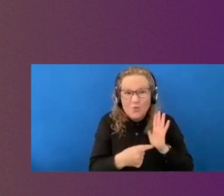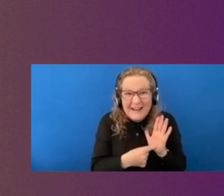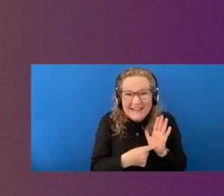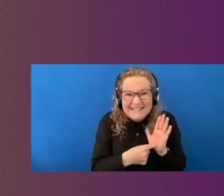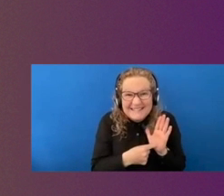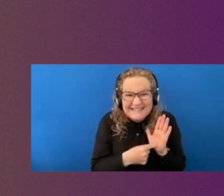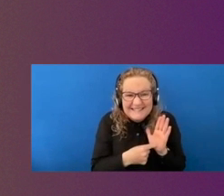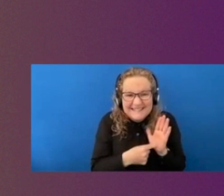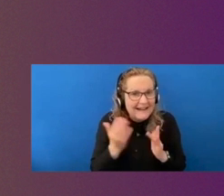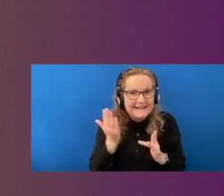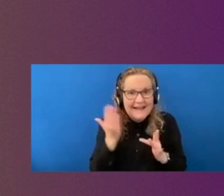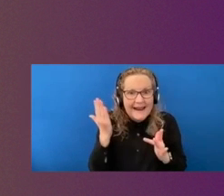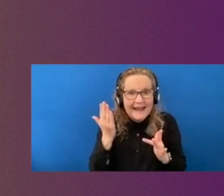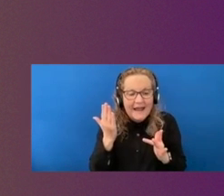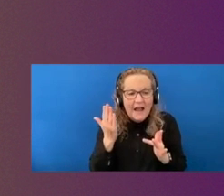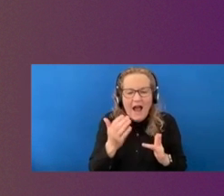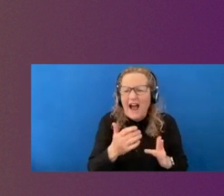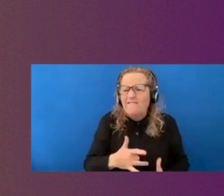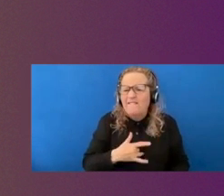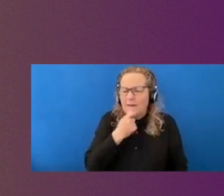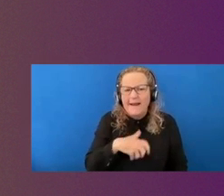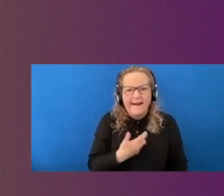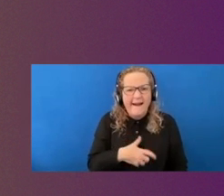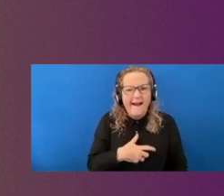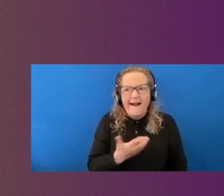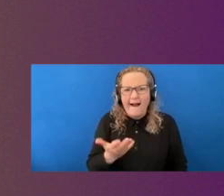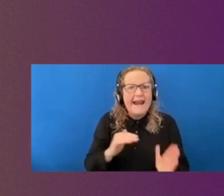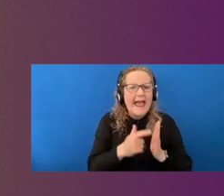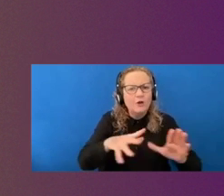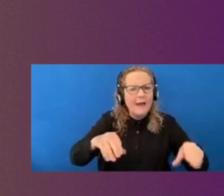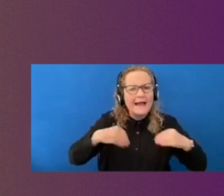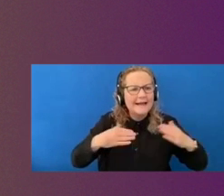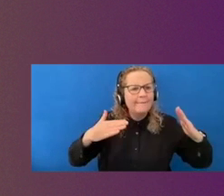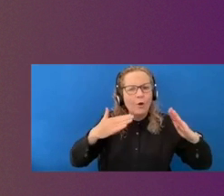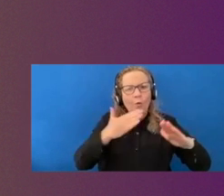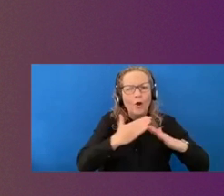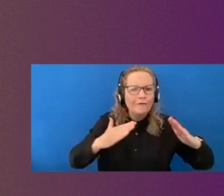suddenly it was okay everyone could do it um they had the capability and resources